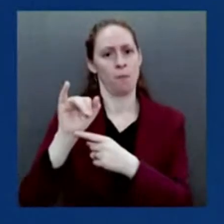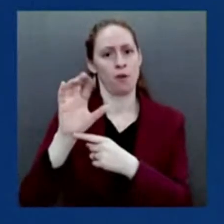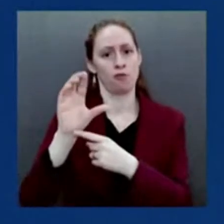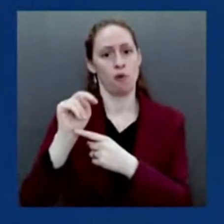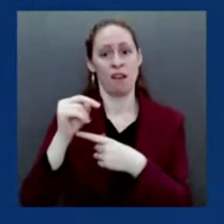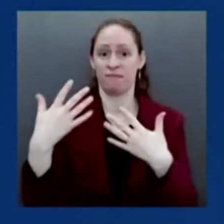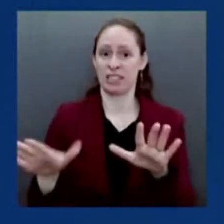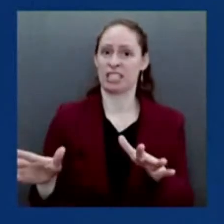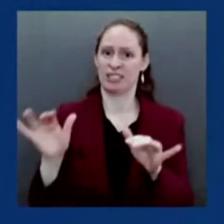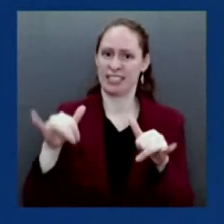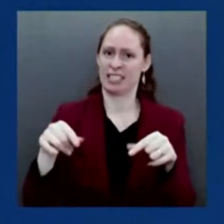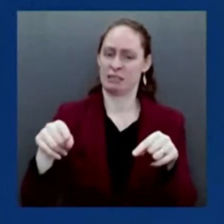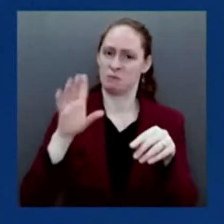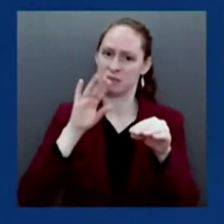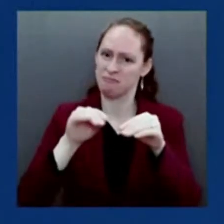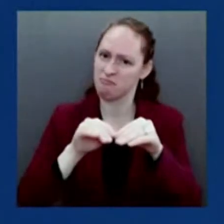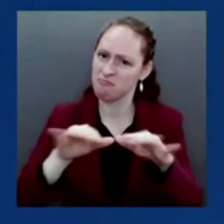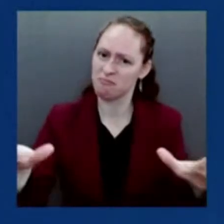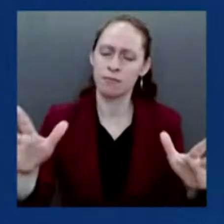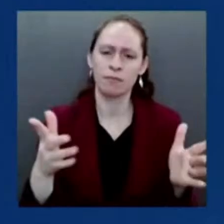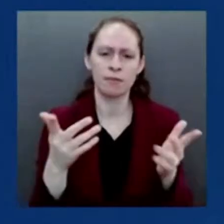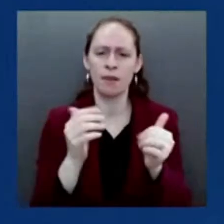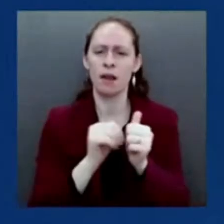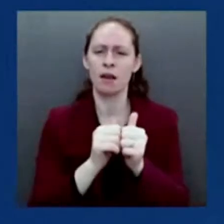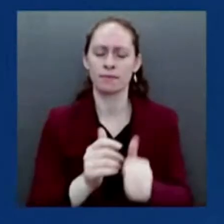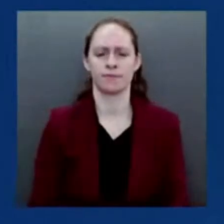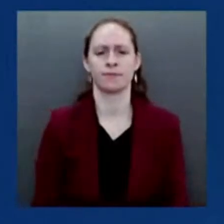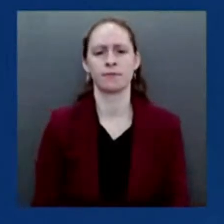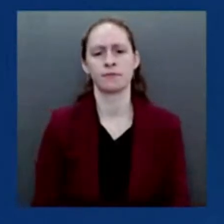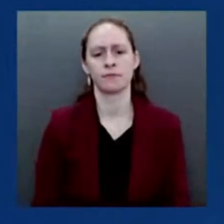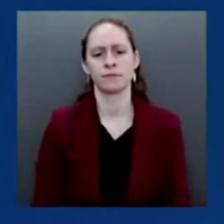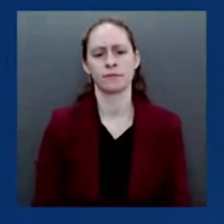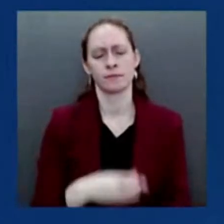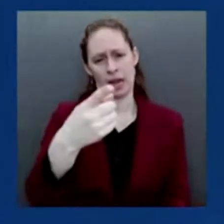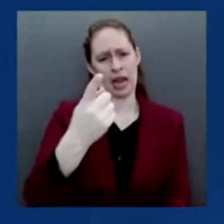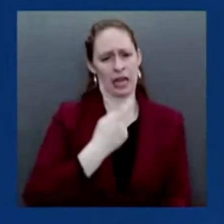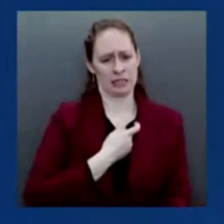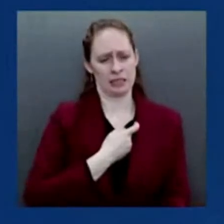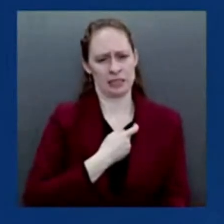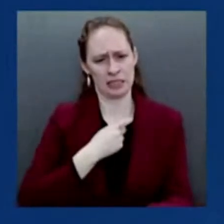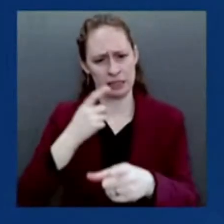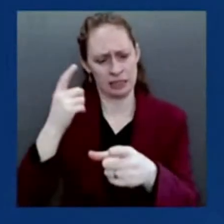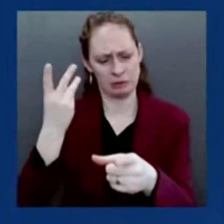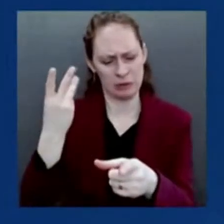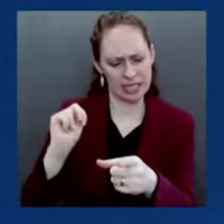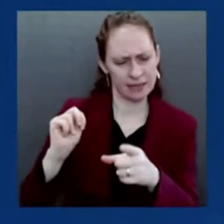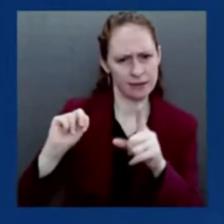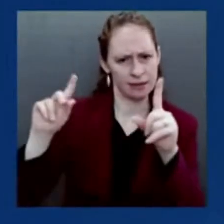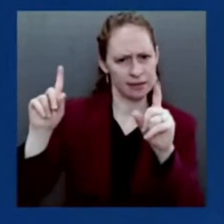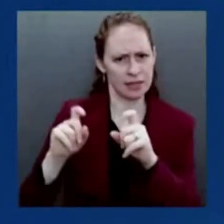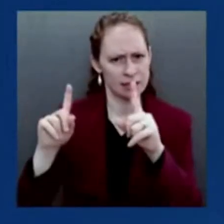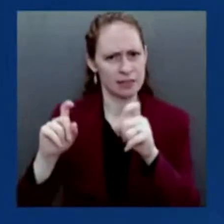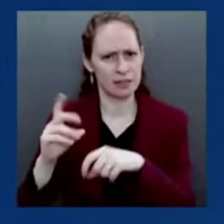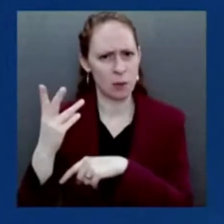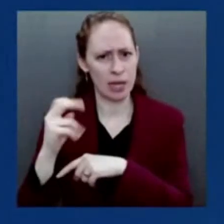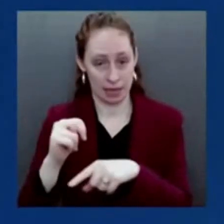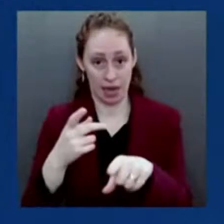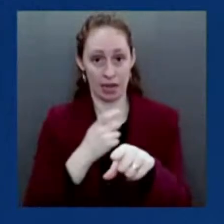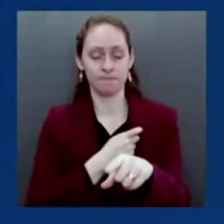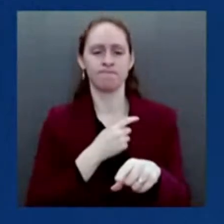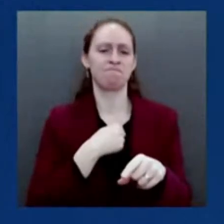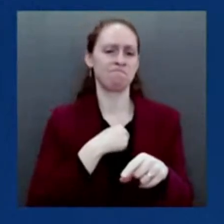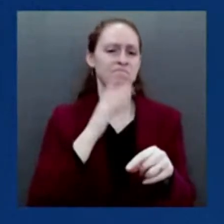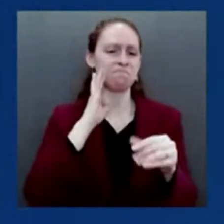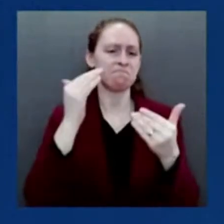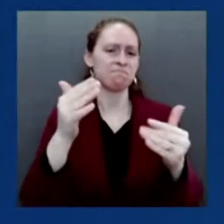LET'S TURN IT TO DR.